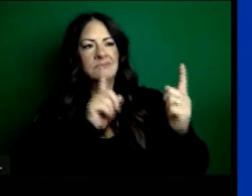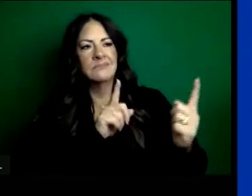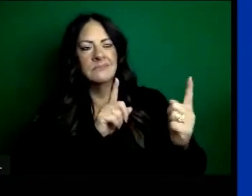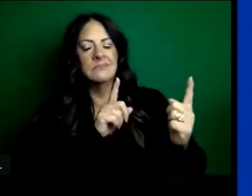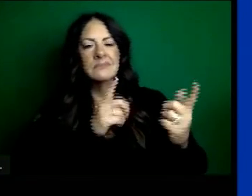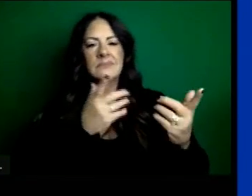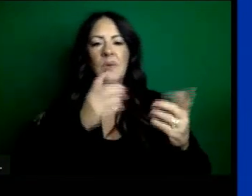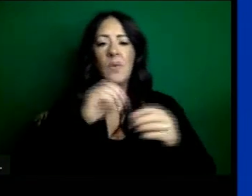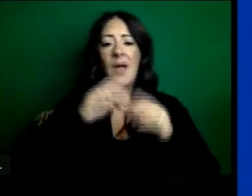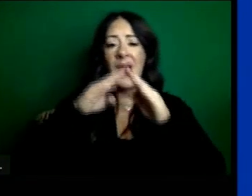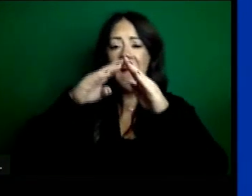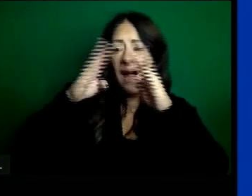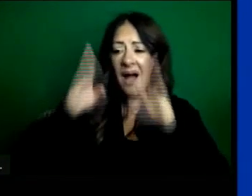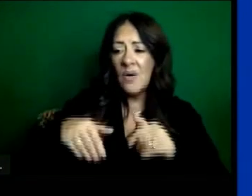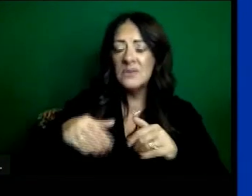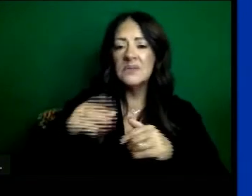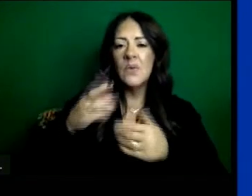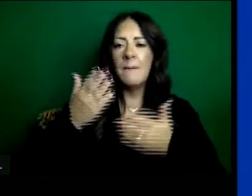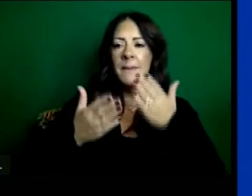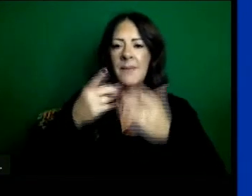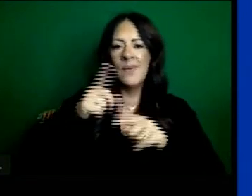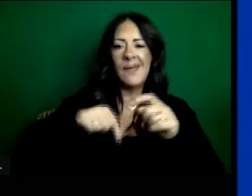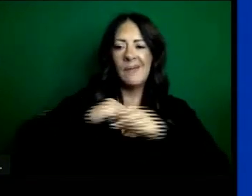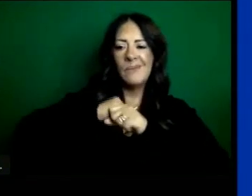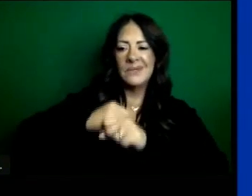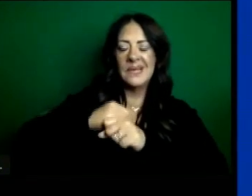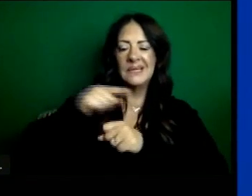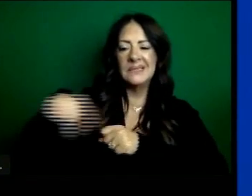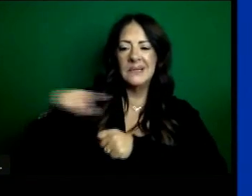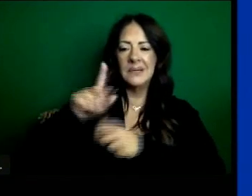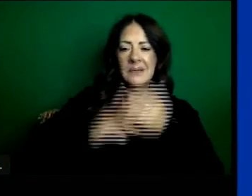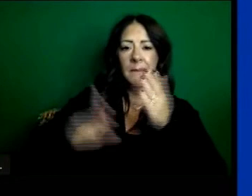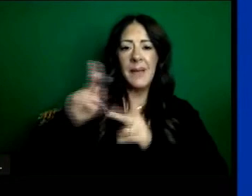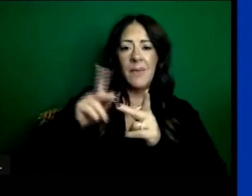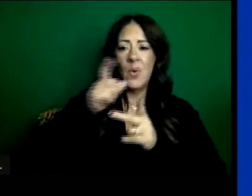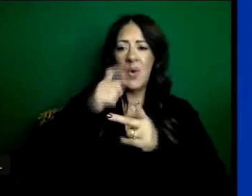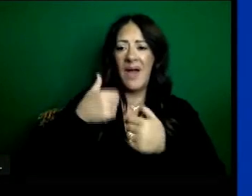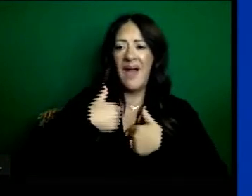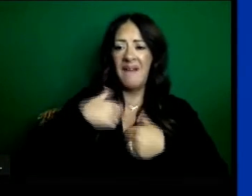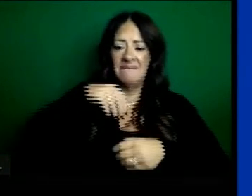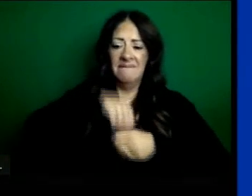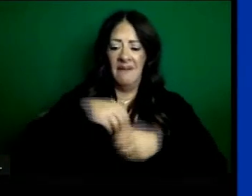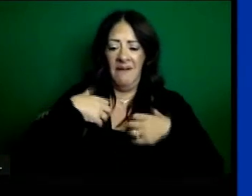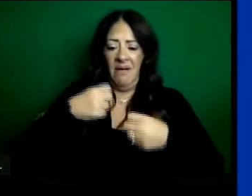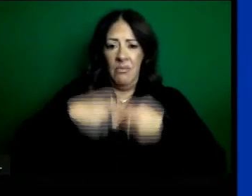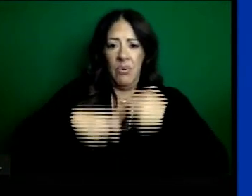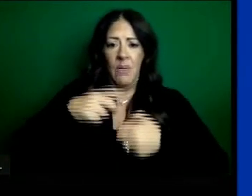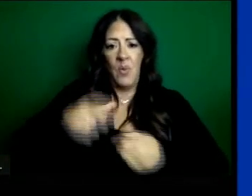AREN'T IN YOUR HOUSEHOLD. FOR SOME OF US, AND IN HIGH TRANSMISSION COMMUNITIES, AND